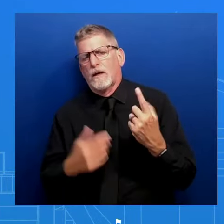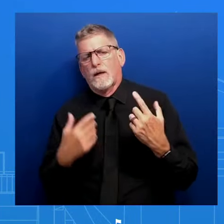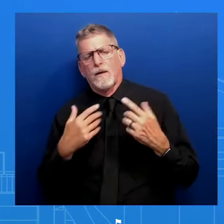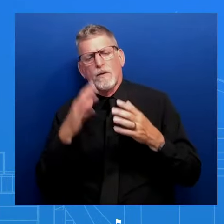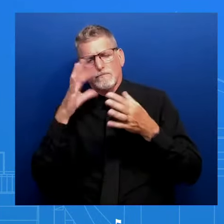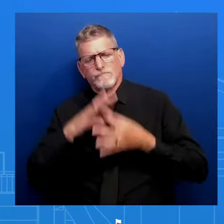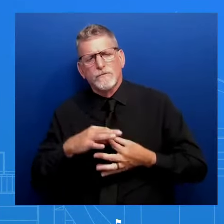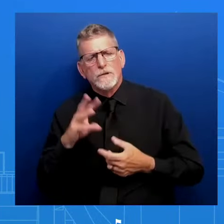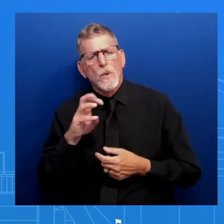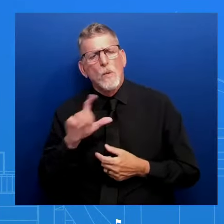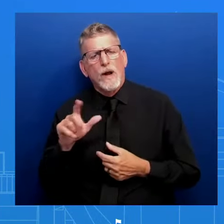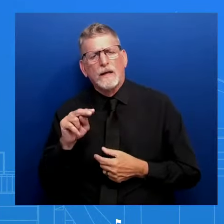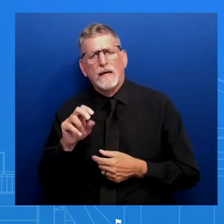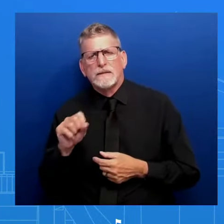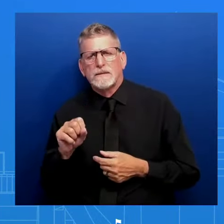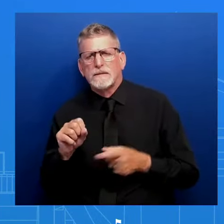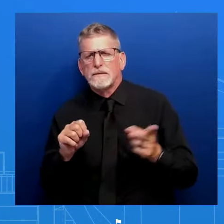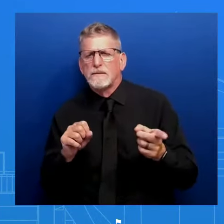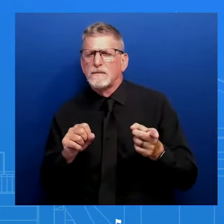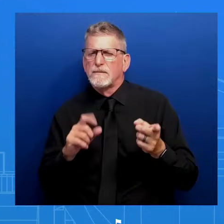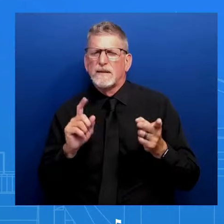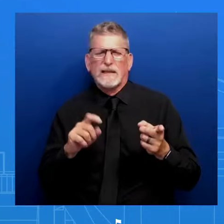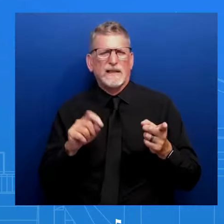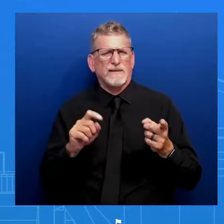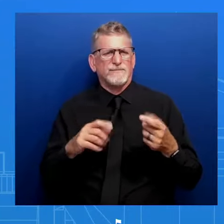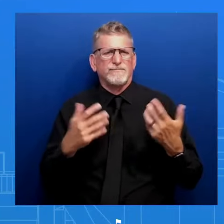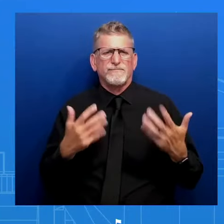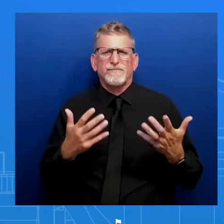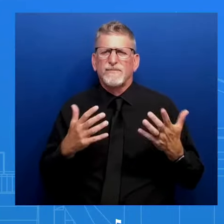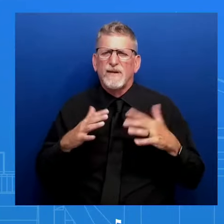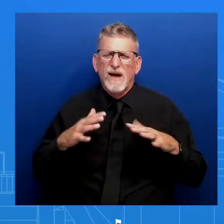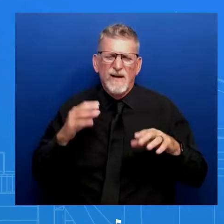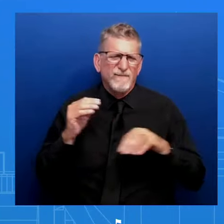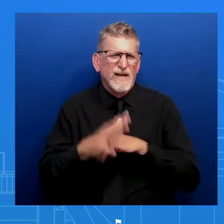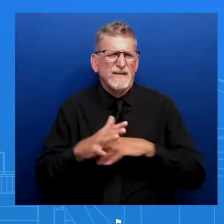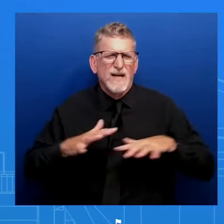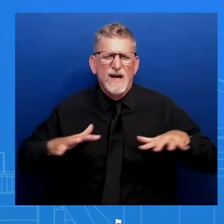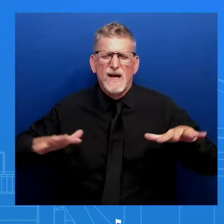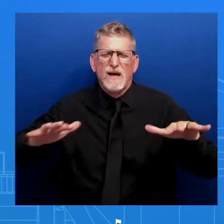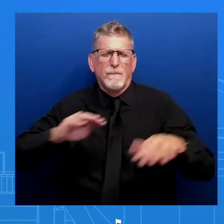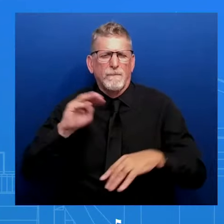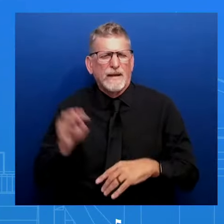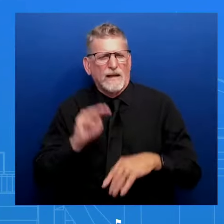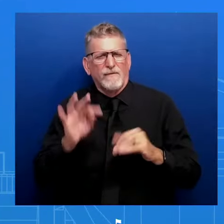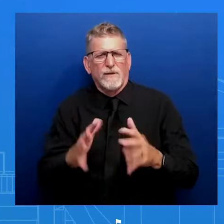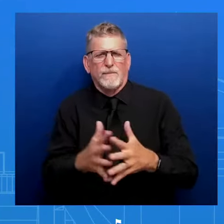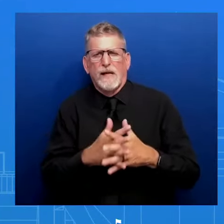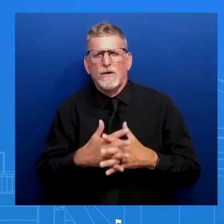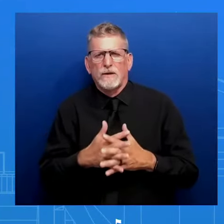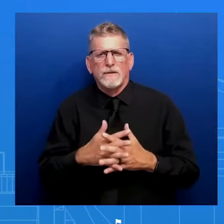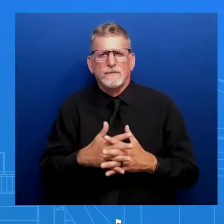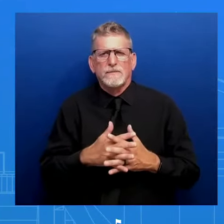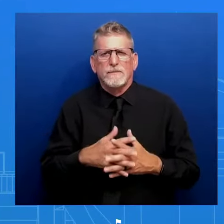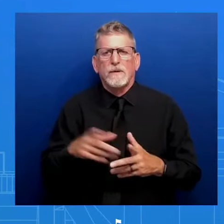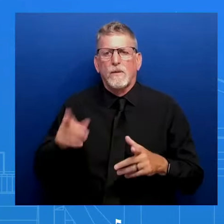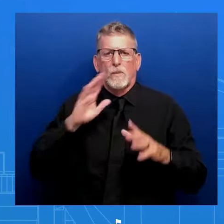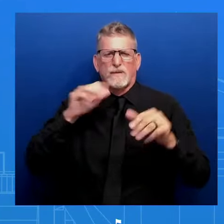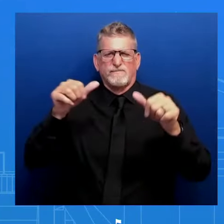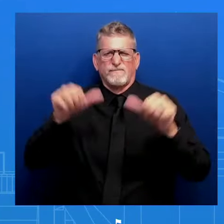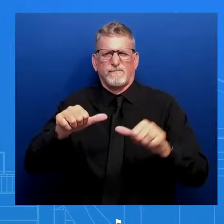So -- just so that you all have this, it will -- the interview will post on Monday. And he, of course, has internal meetings. He's had that throughout the day.